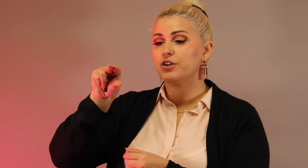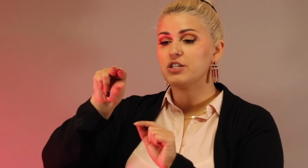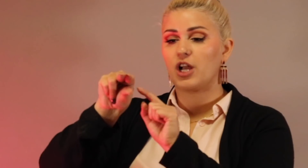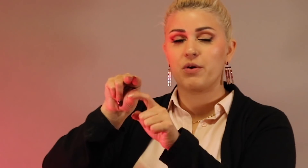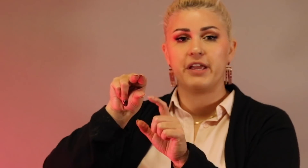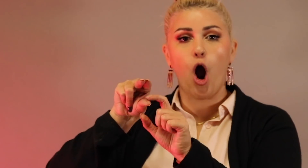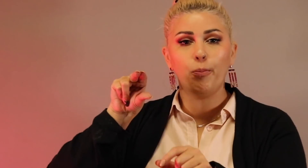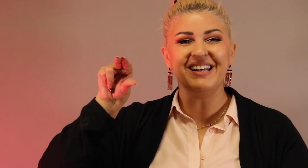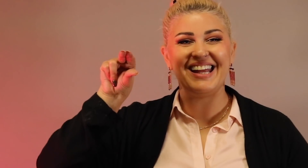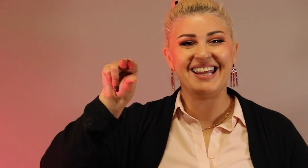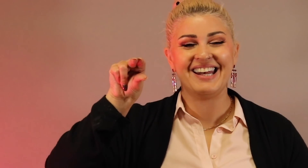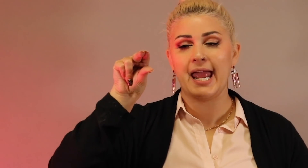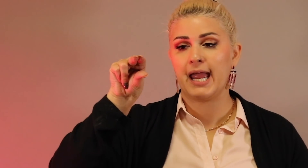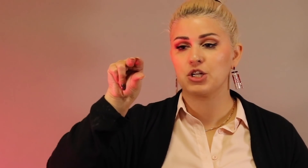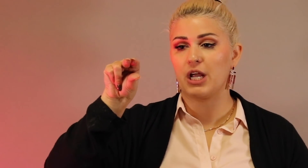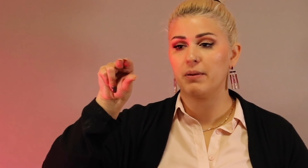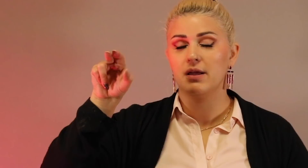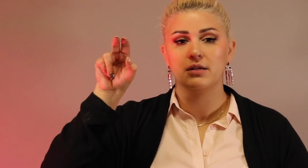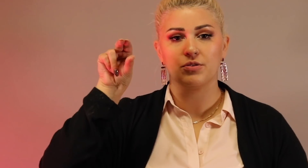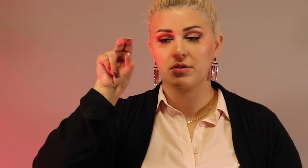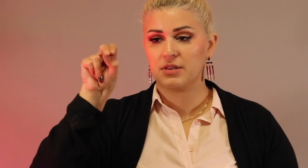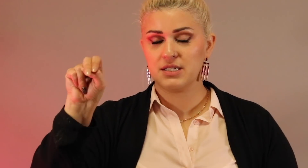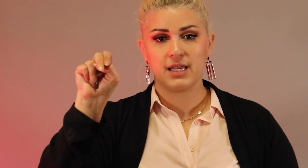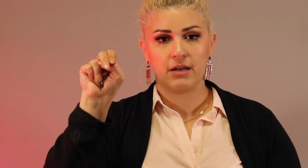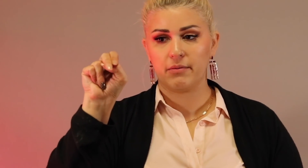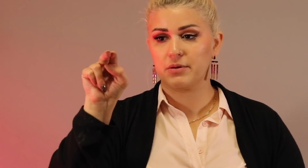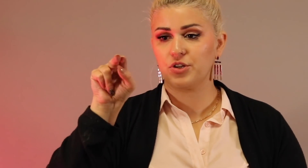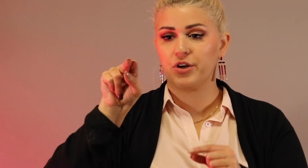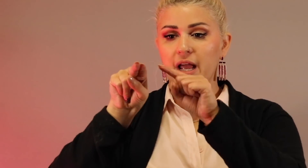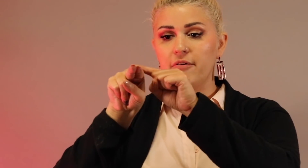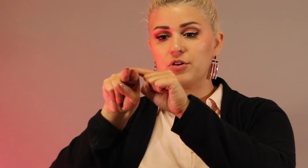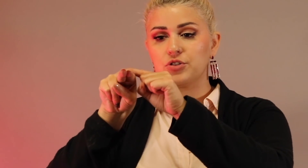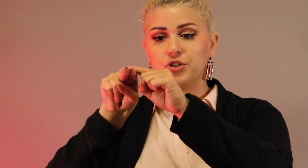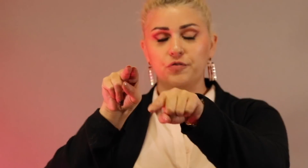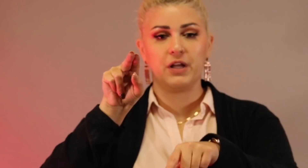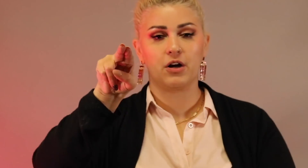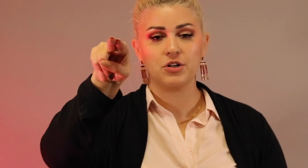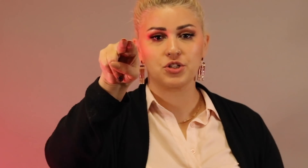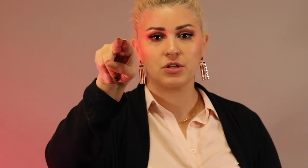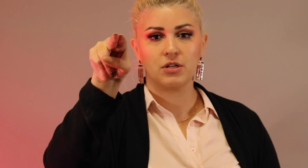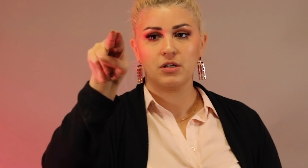So you're gonna start with the open N hand shape. So this is N, remember, so you're gonna have your two fingers,